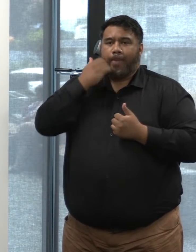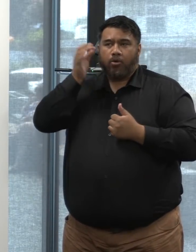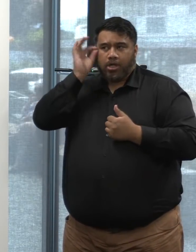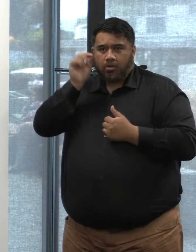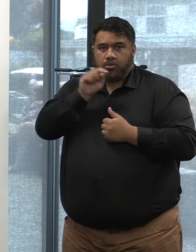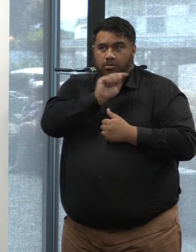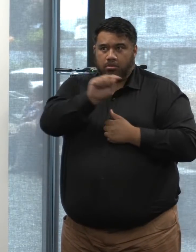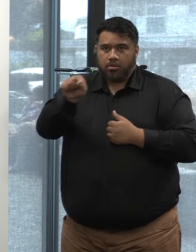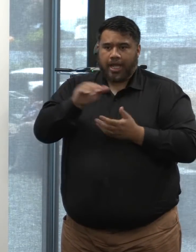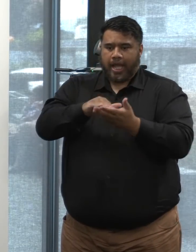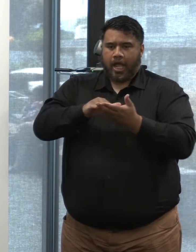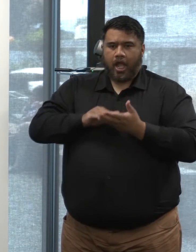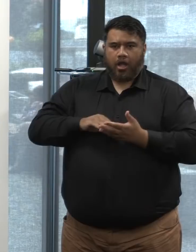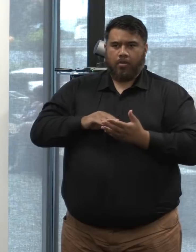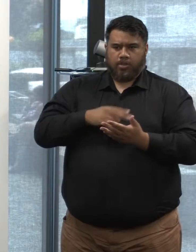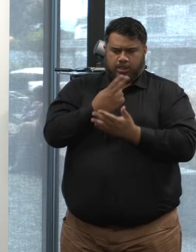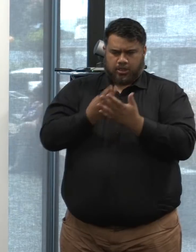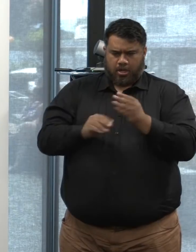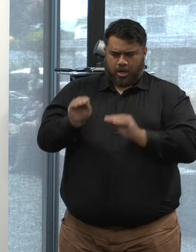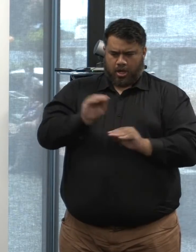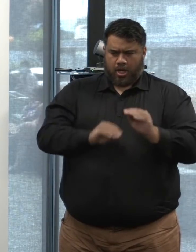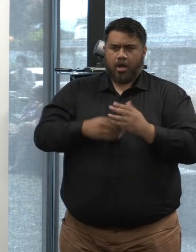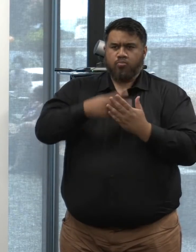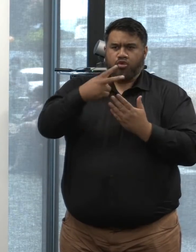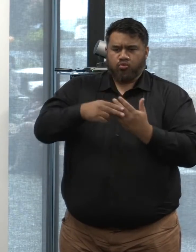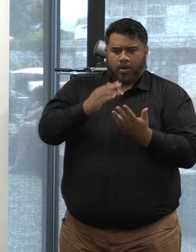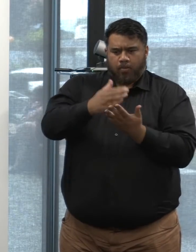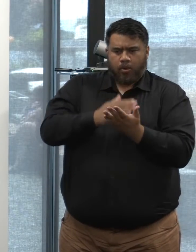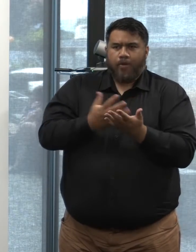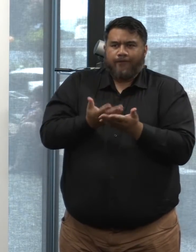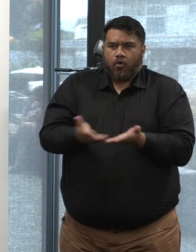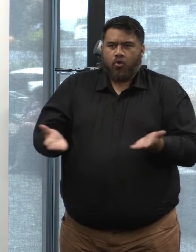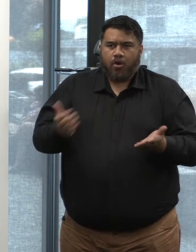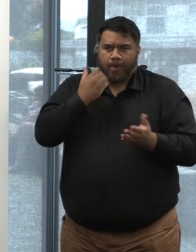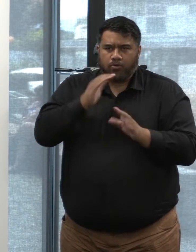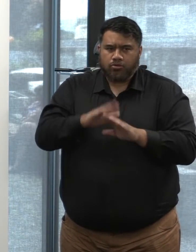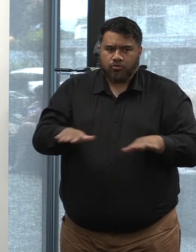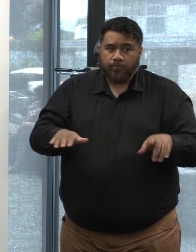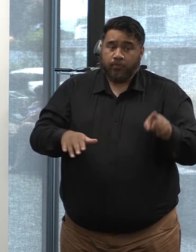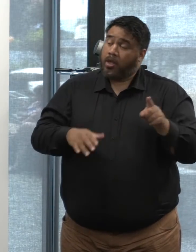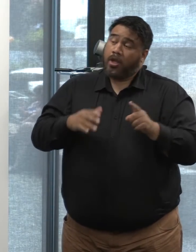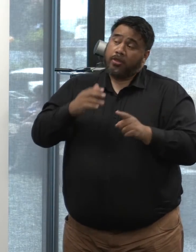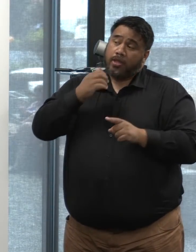engaging from December last